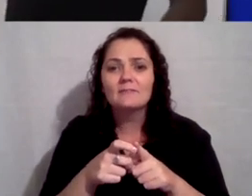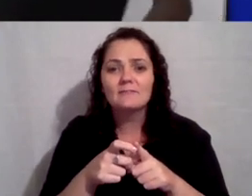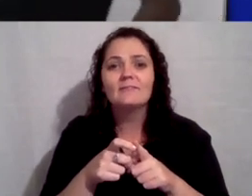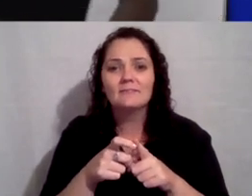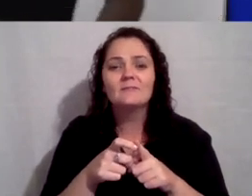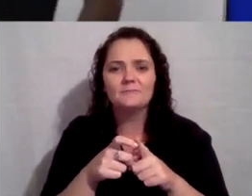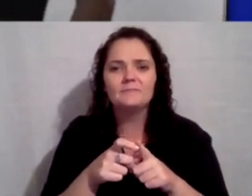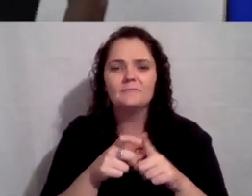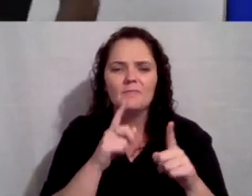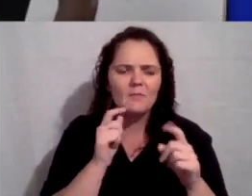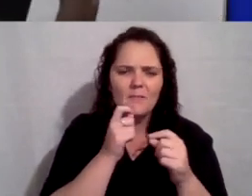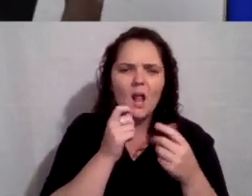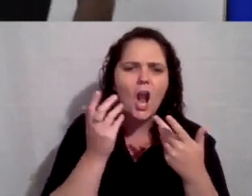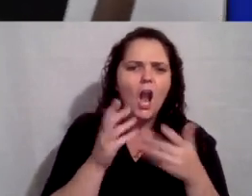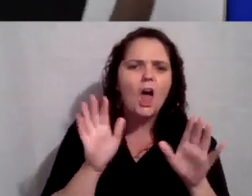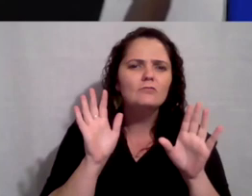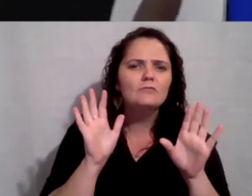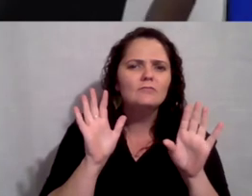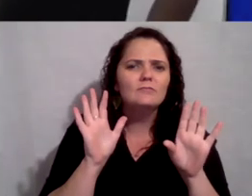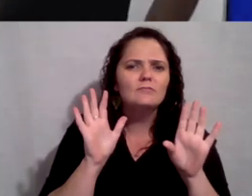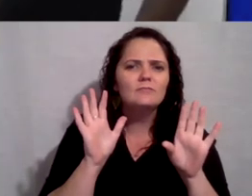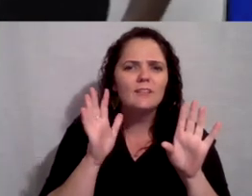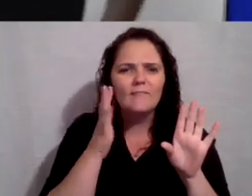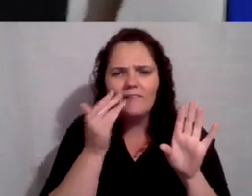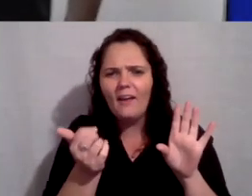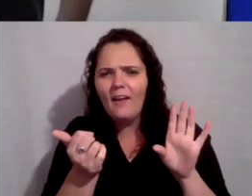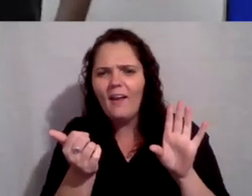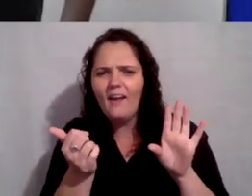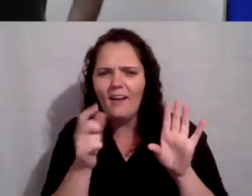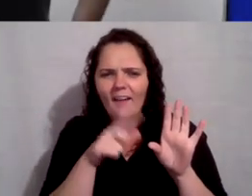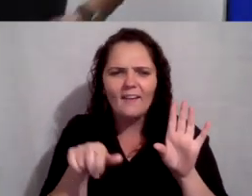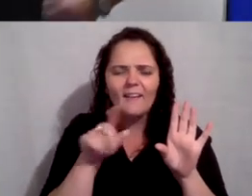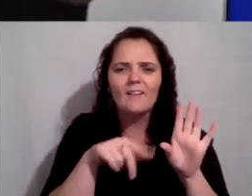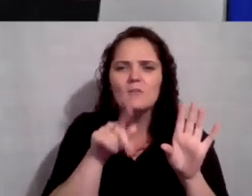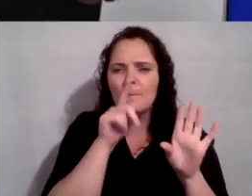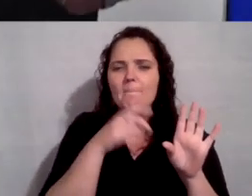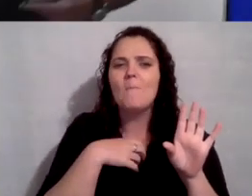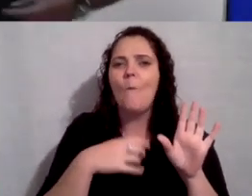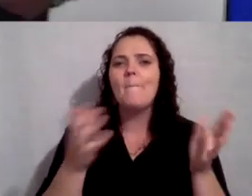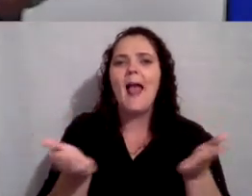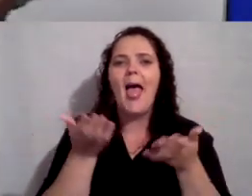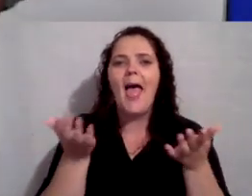seem to get erased against that black background and then be found again against the white, so you can play a little bit more with